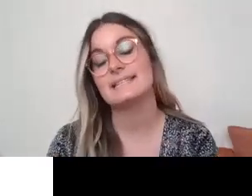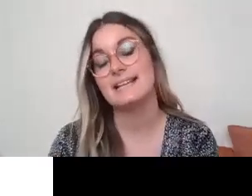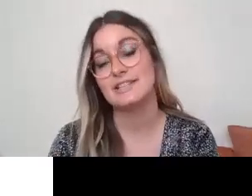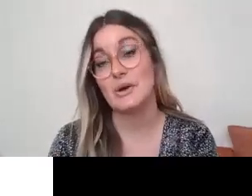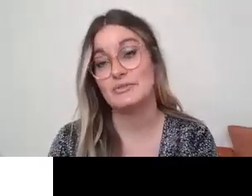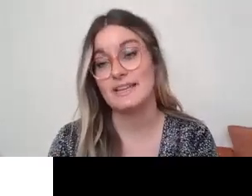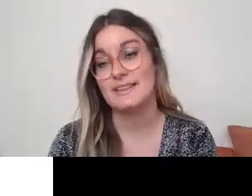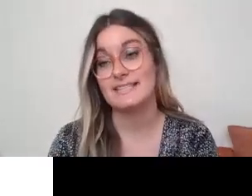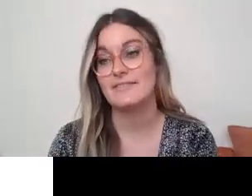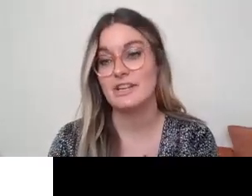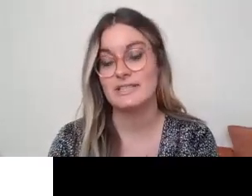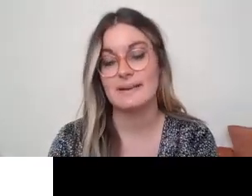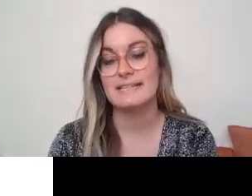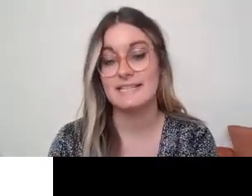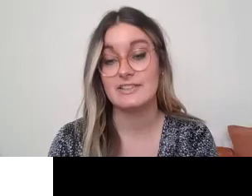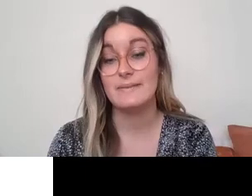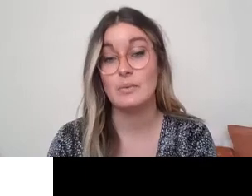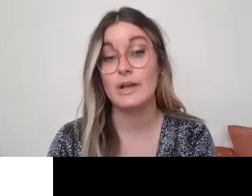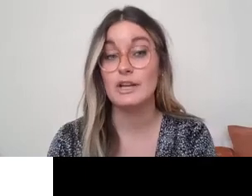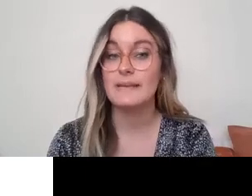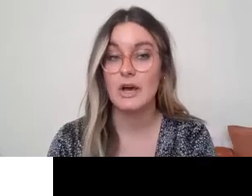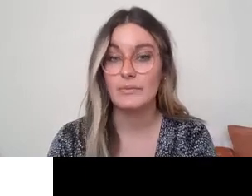and hopefully this has given you some ideas of maybe what could be helpful